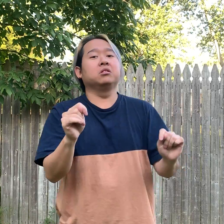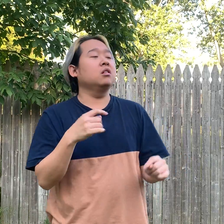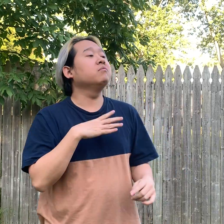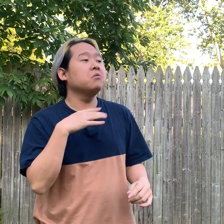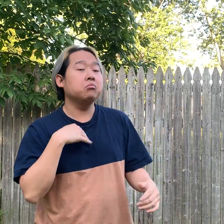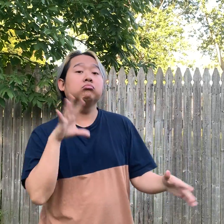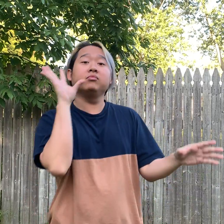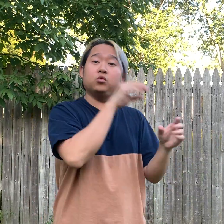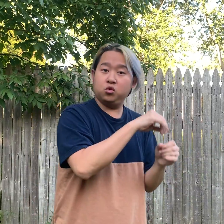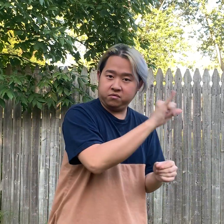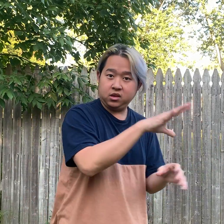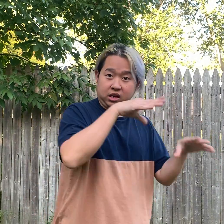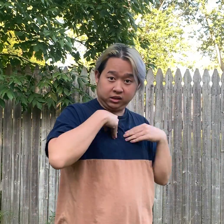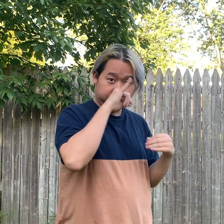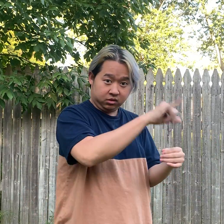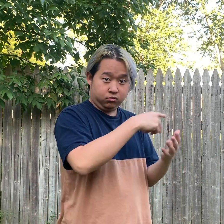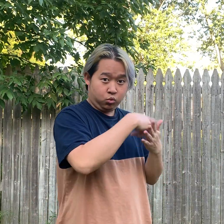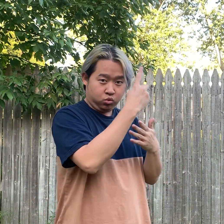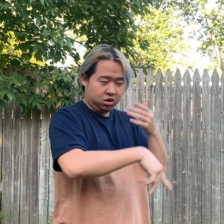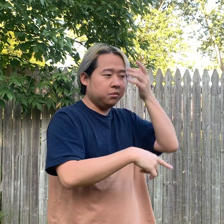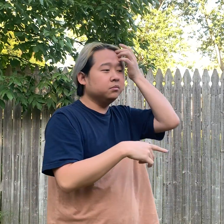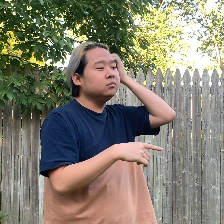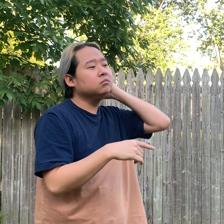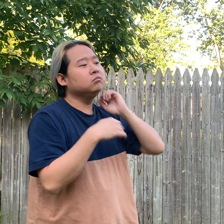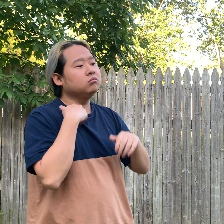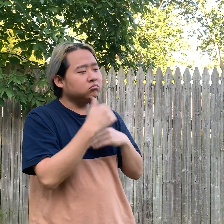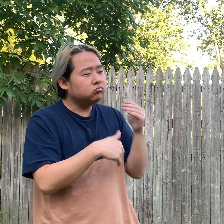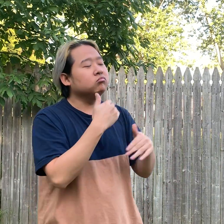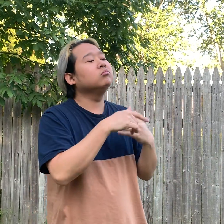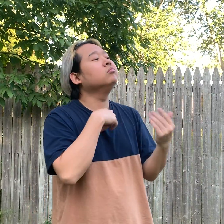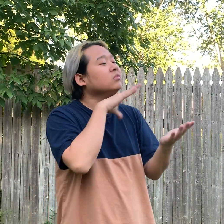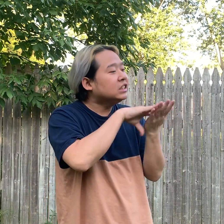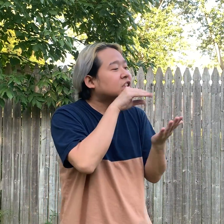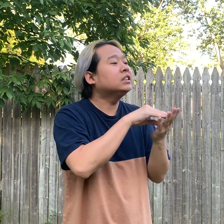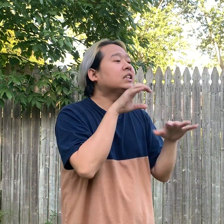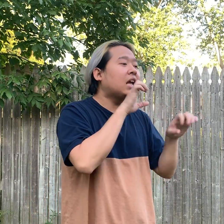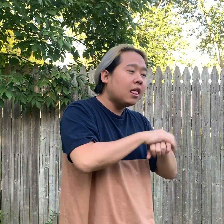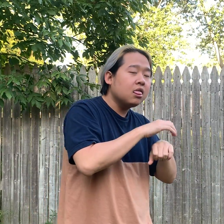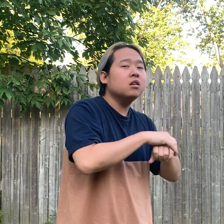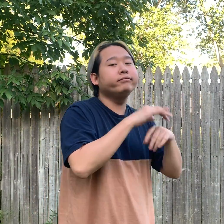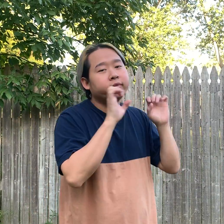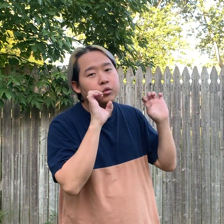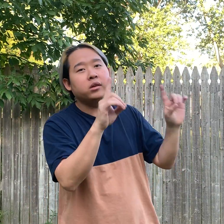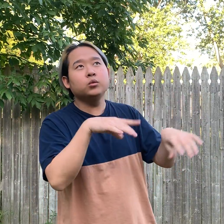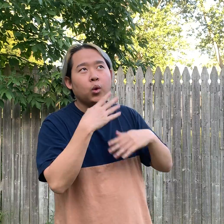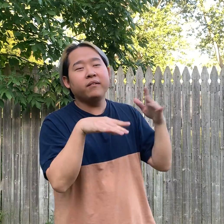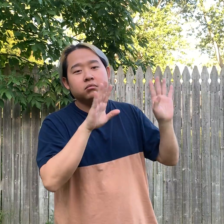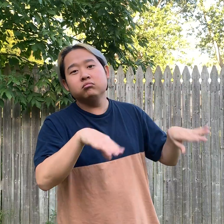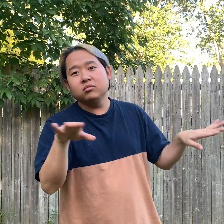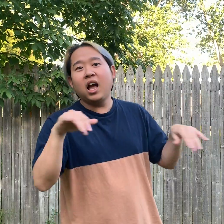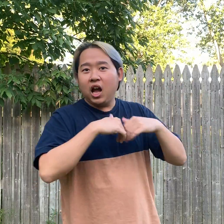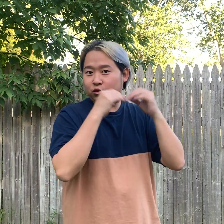So, I was accepted into the university's education program which taught me English and how to teach.